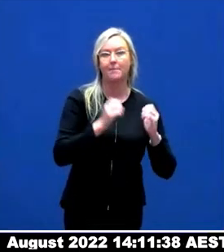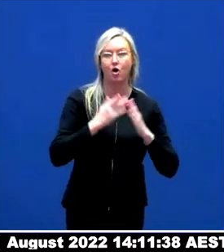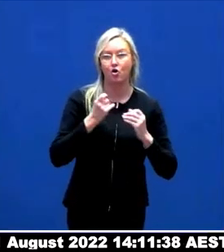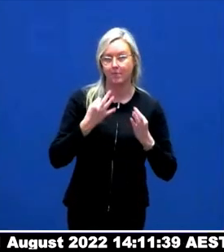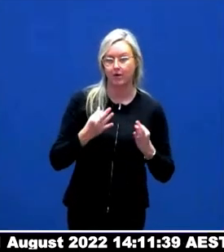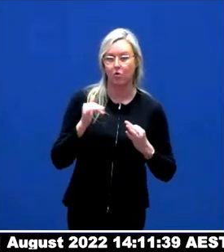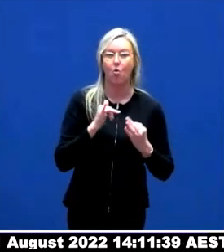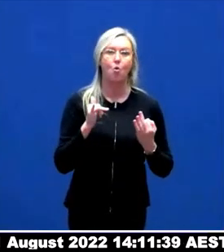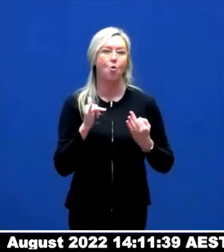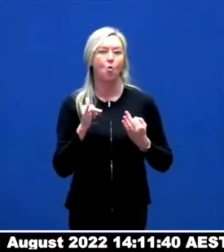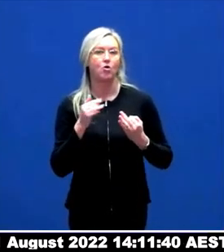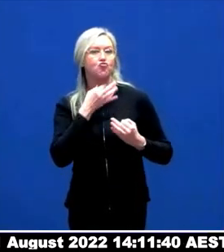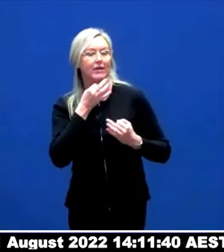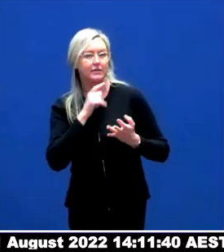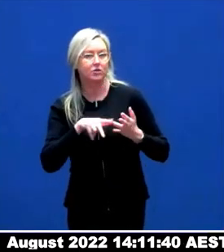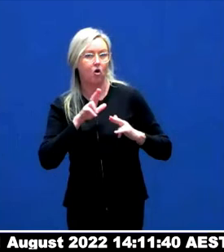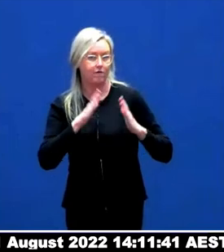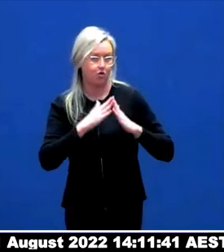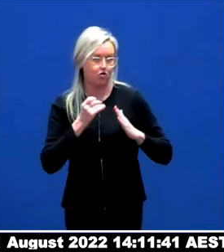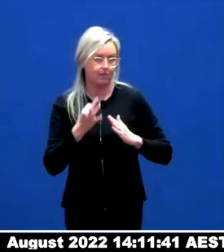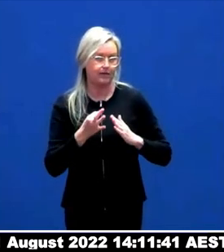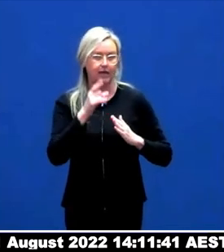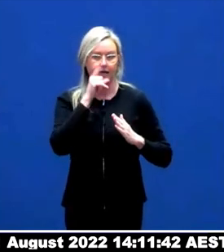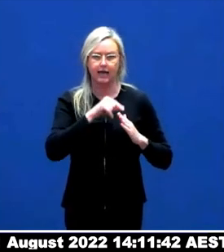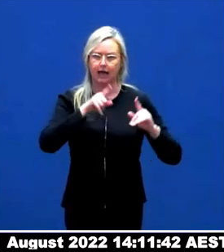trigger an action. What does it trigger?